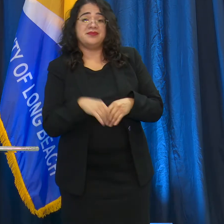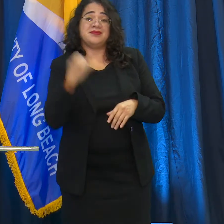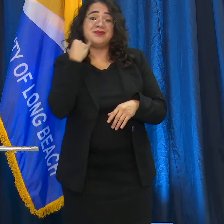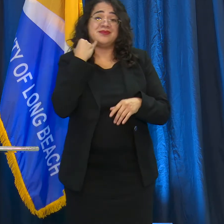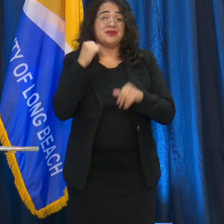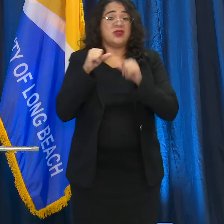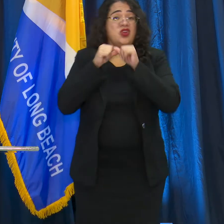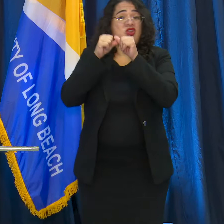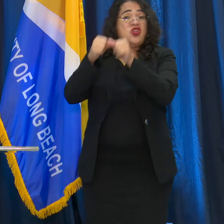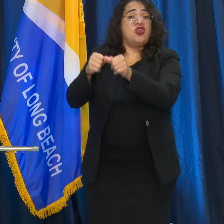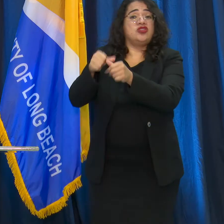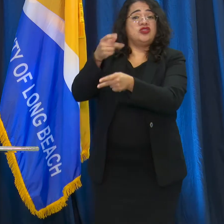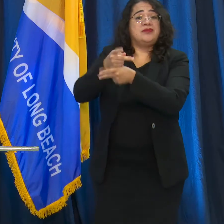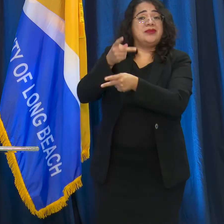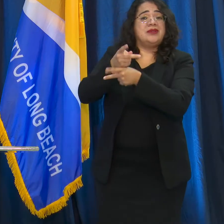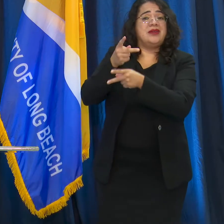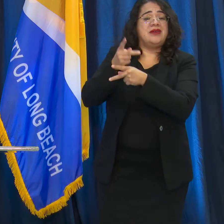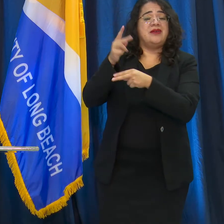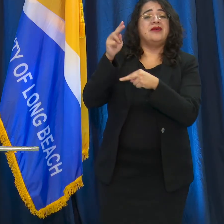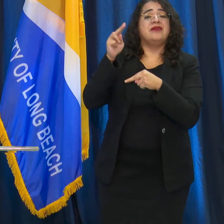does not have sufficient staffing for some reason,